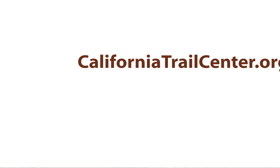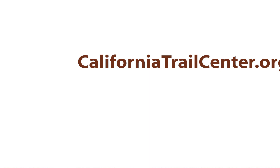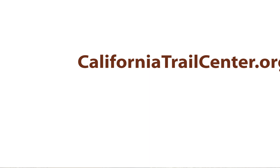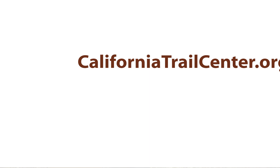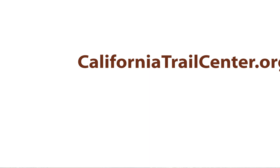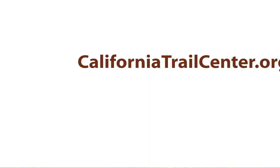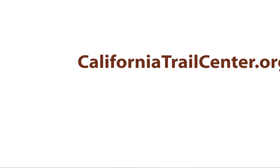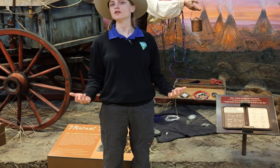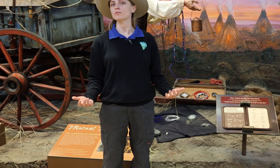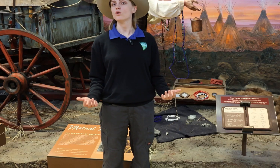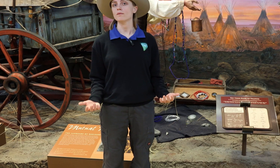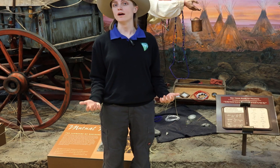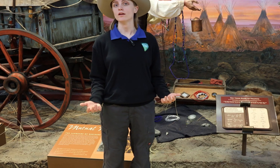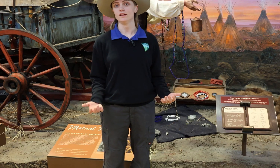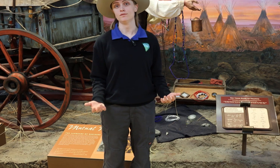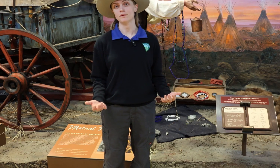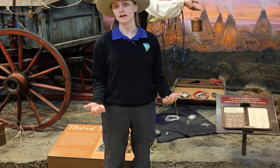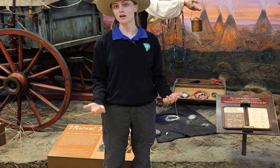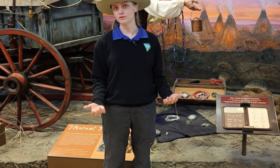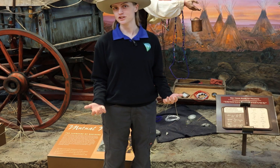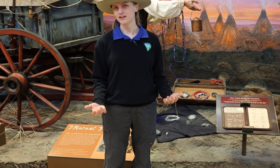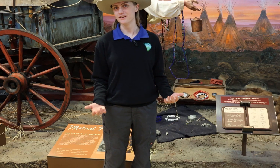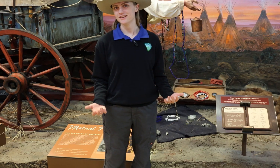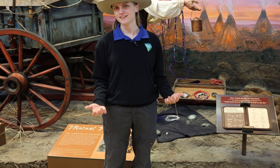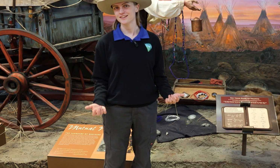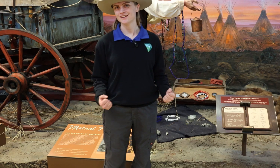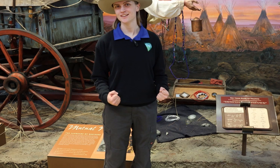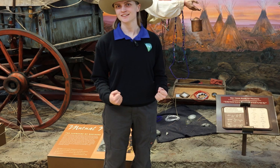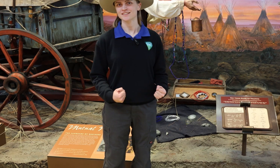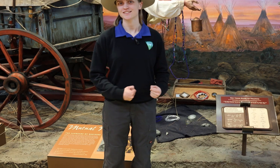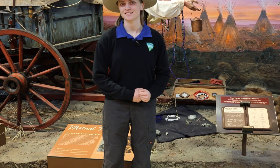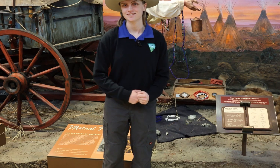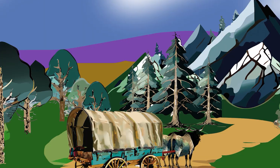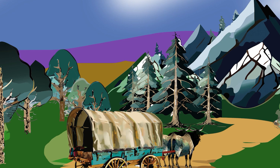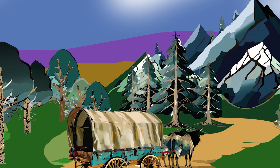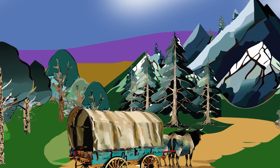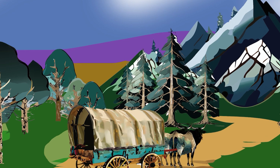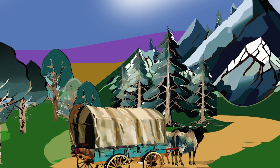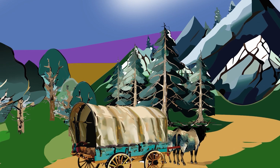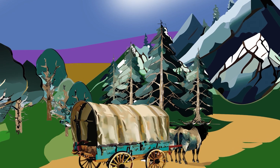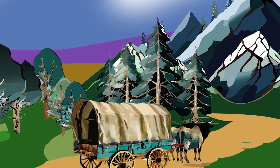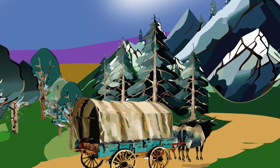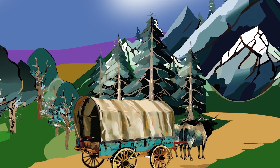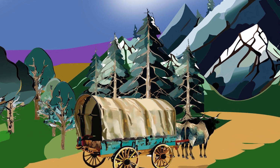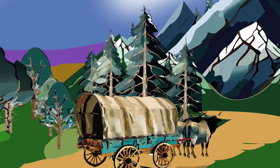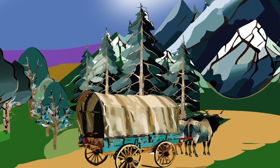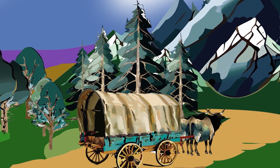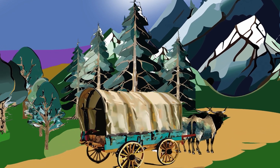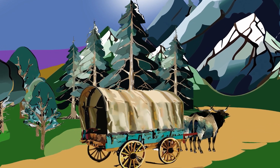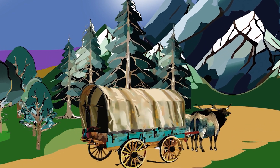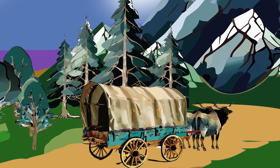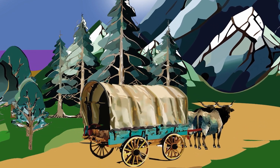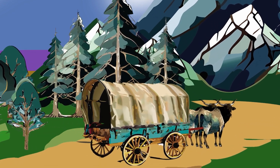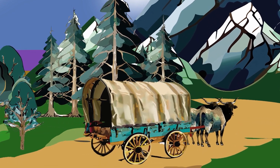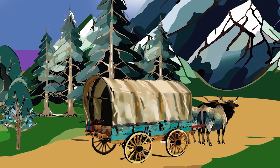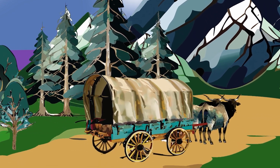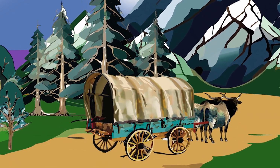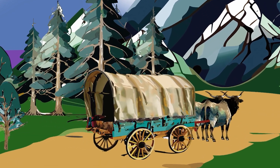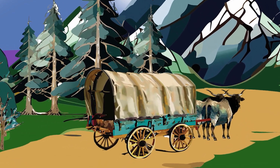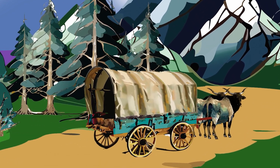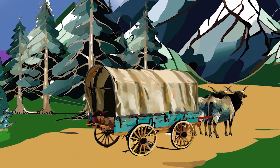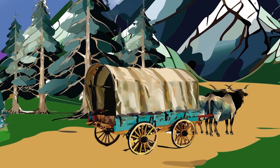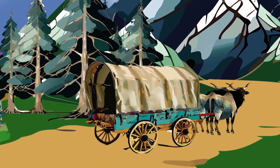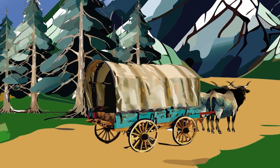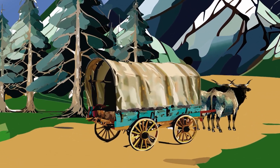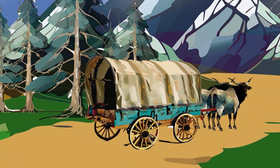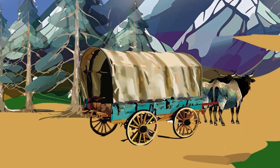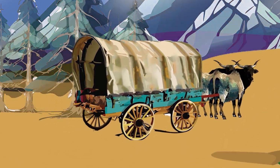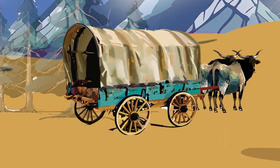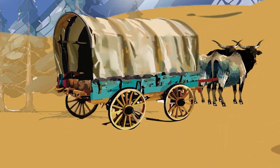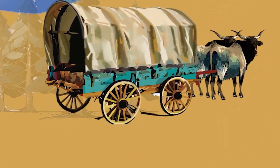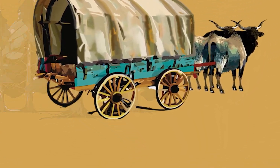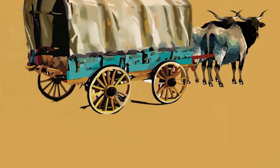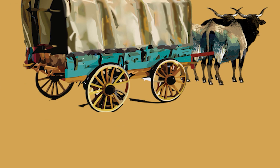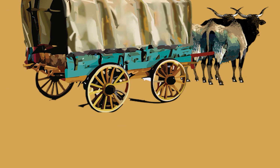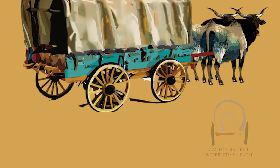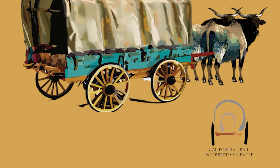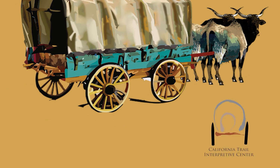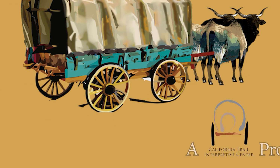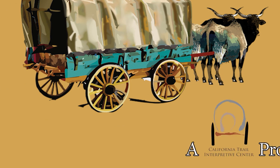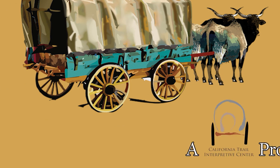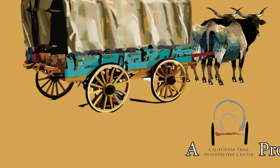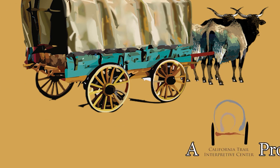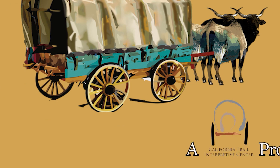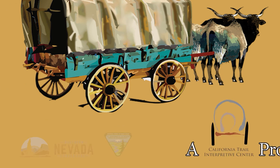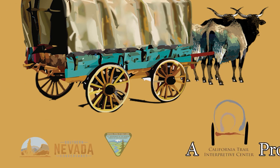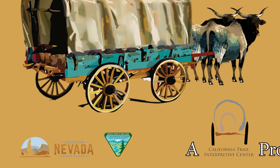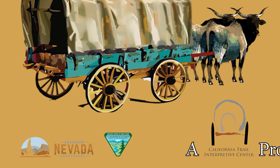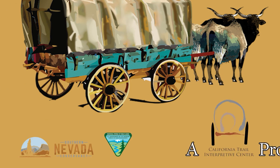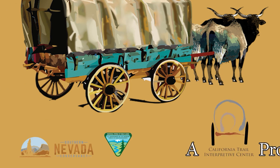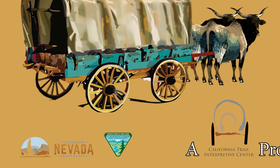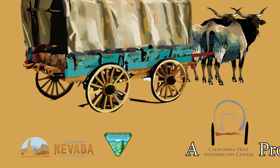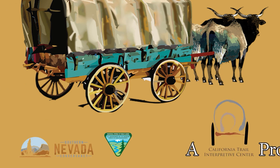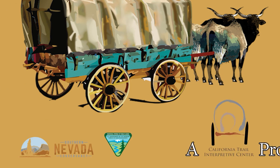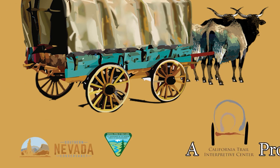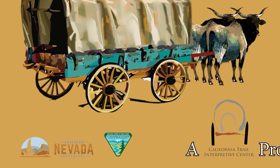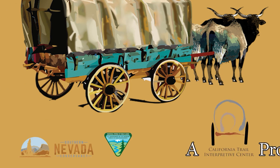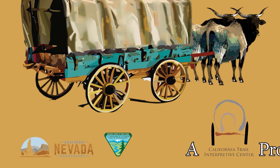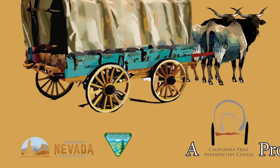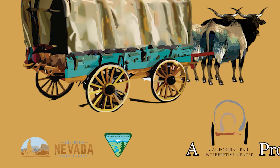or that you want to learn more about from the California Trail.